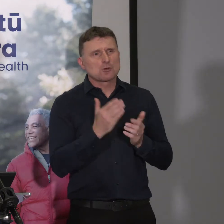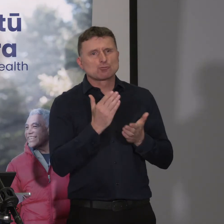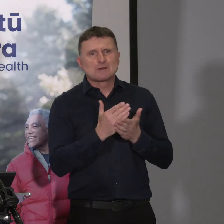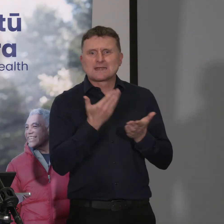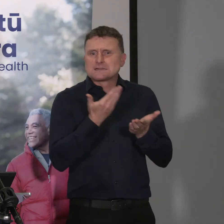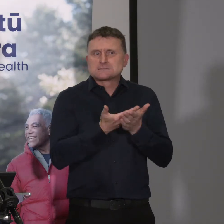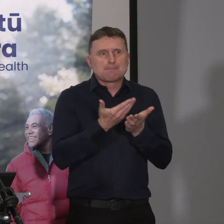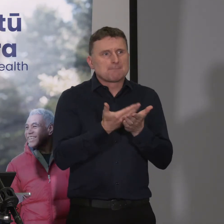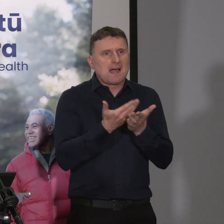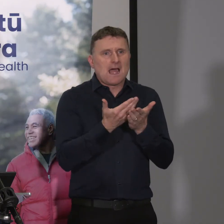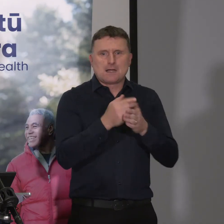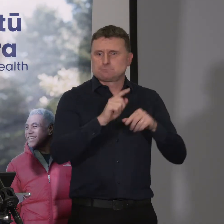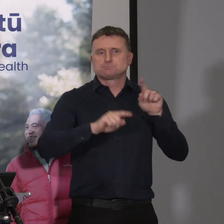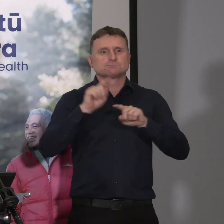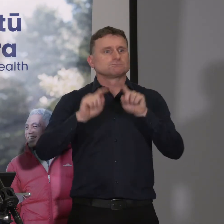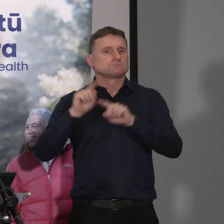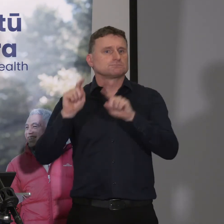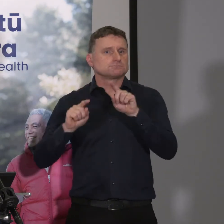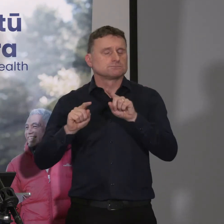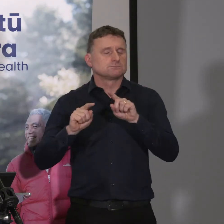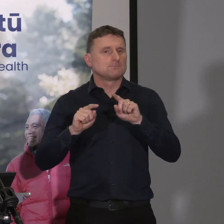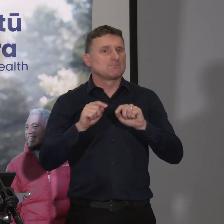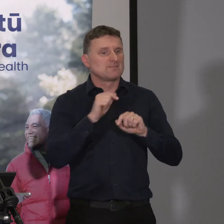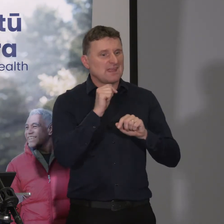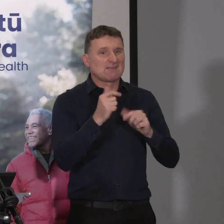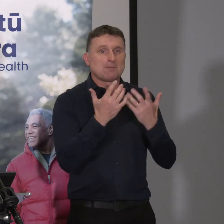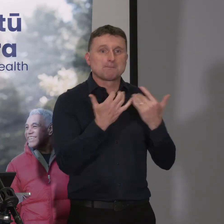selfishly, but I think it just goes to show that acute demand